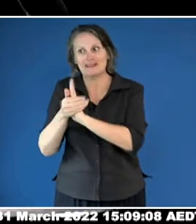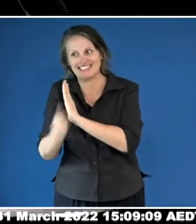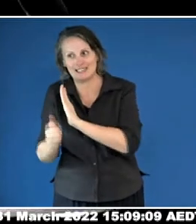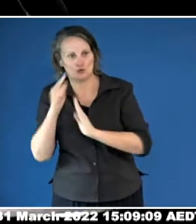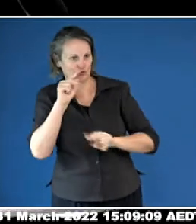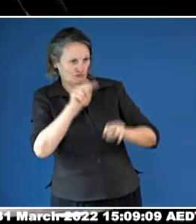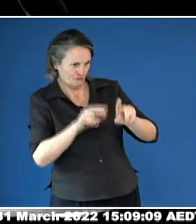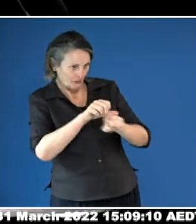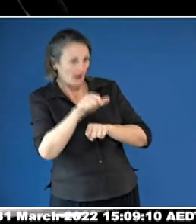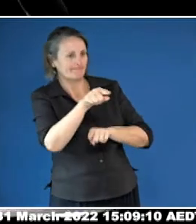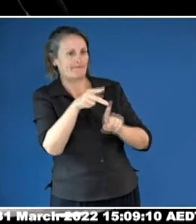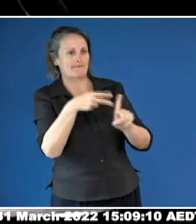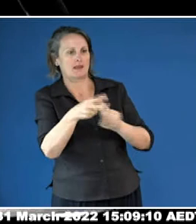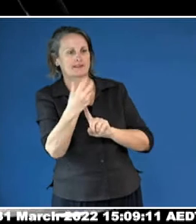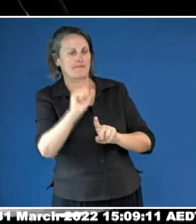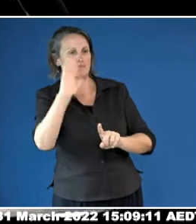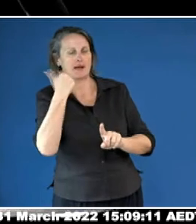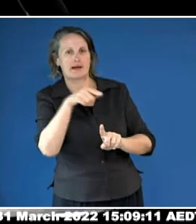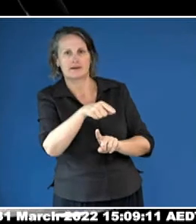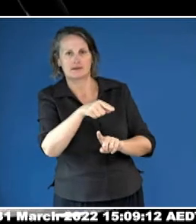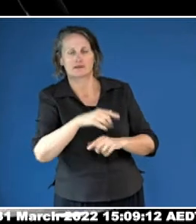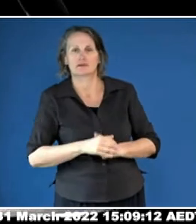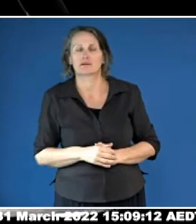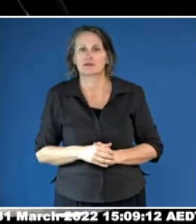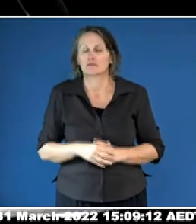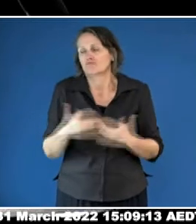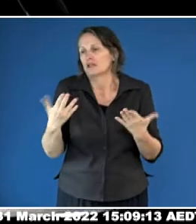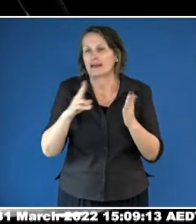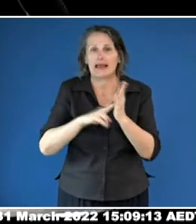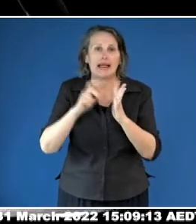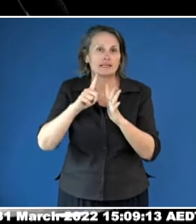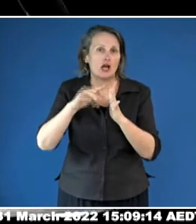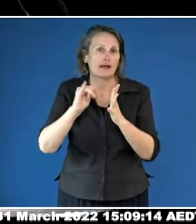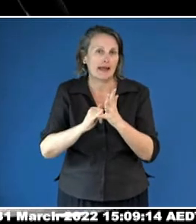A standard question, you know, by an NDIS worker of, "Are you experiencing domestic or